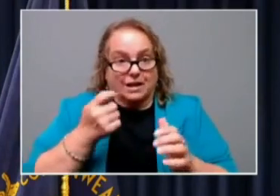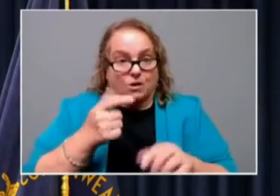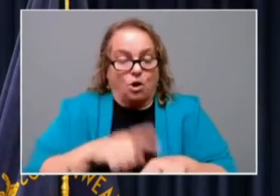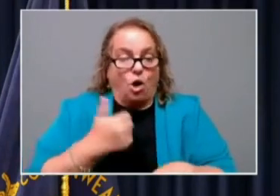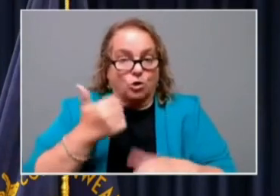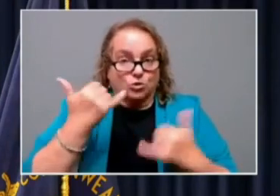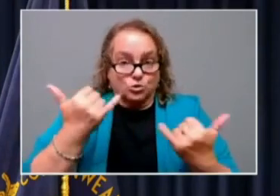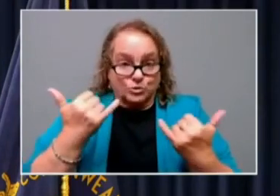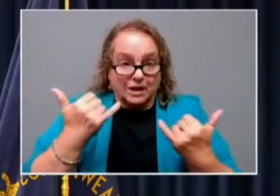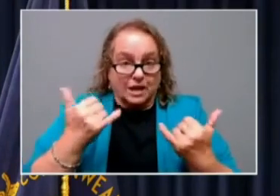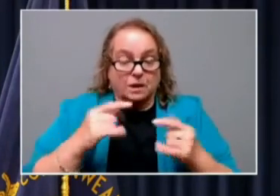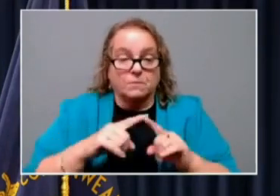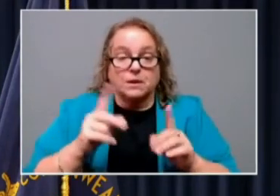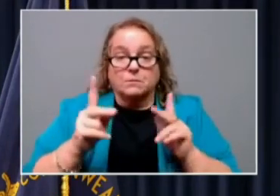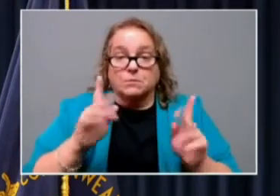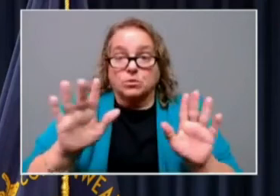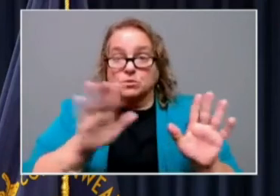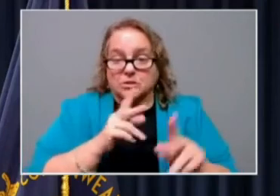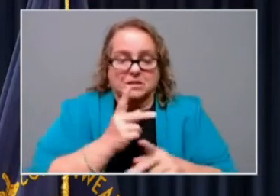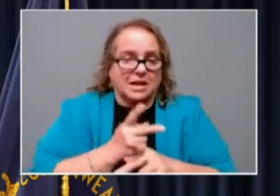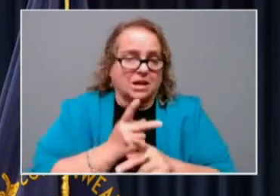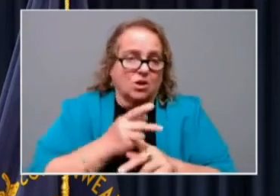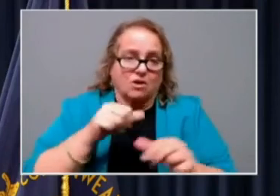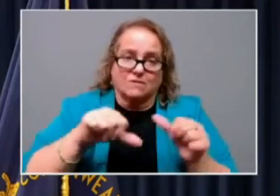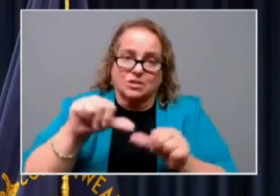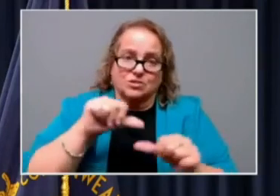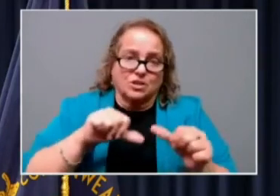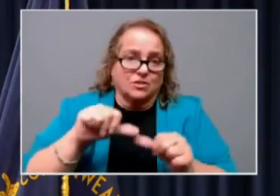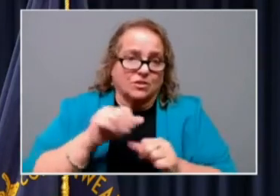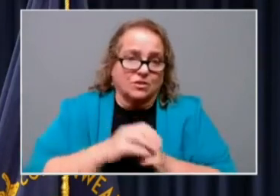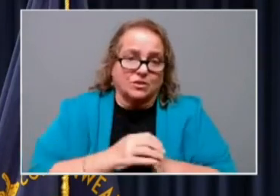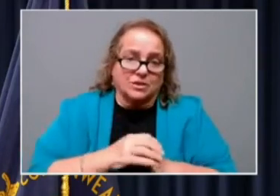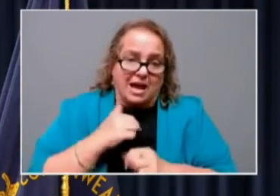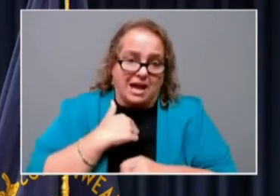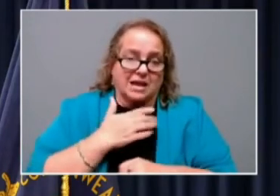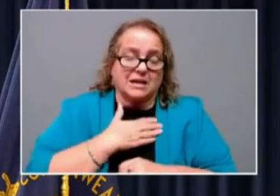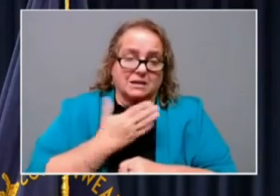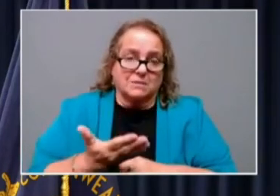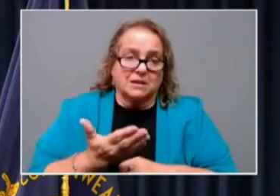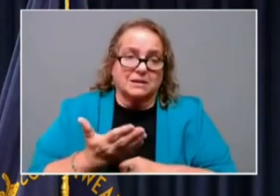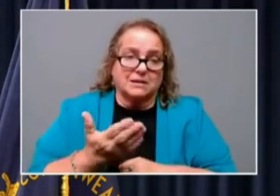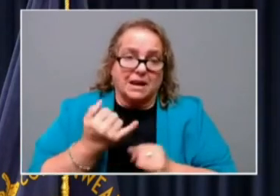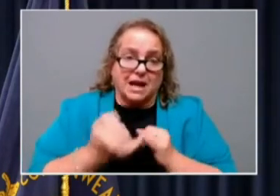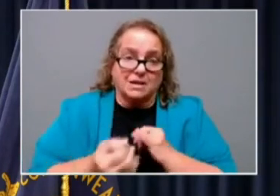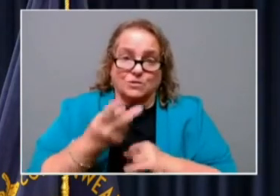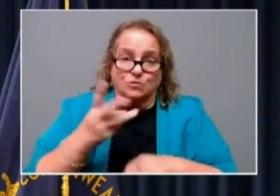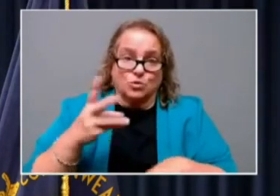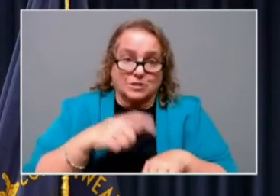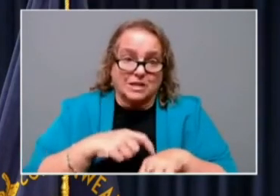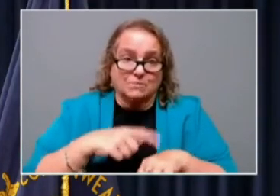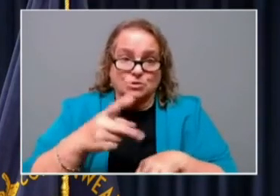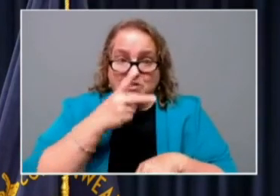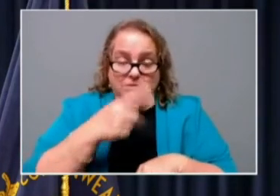folks, take care of each other and I admit that last couple times you've seen me, I've been frustrated. Um,